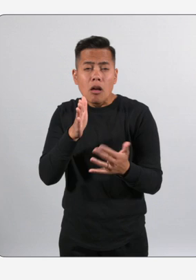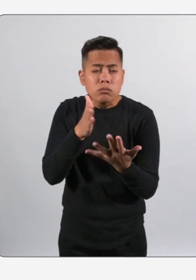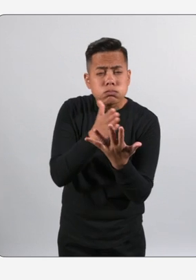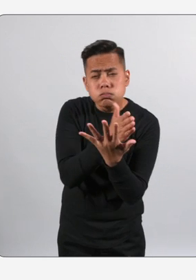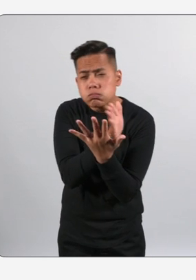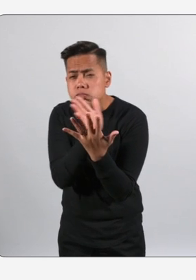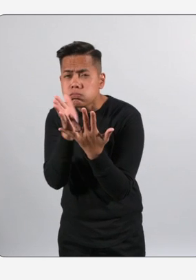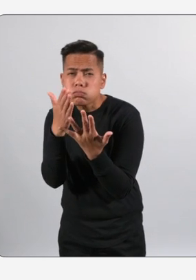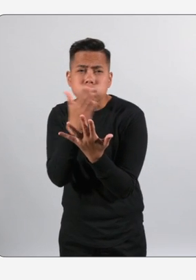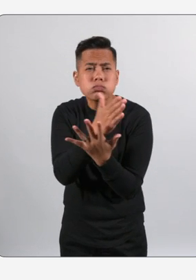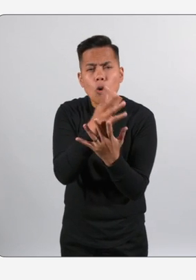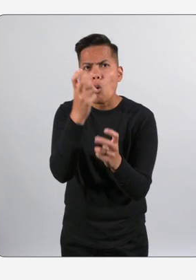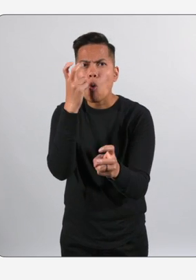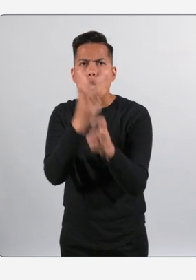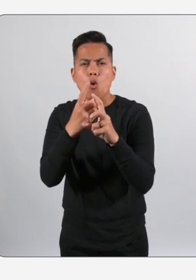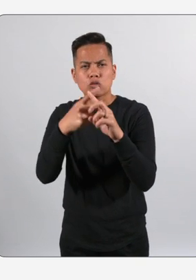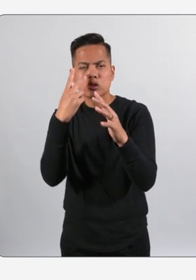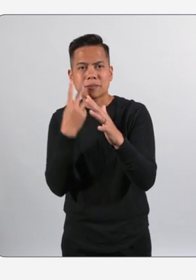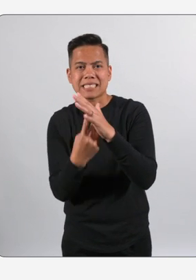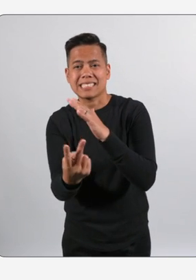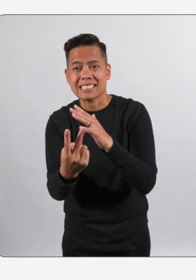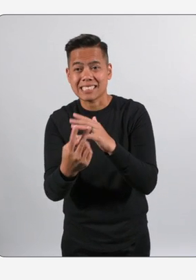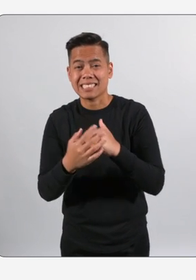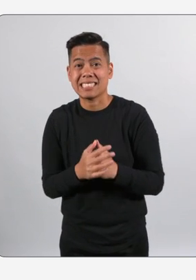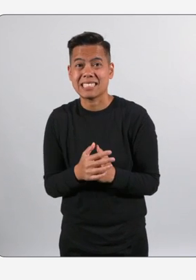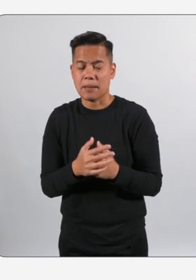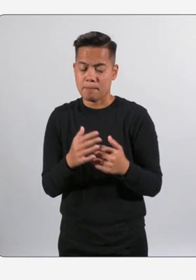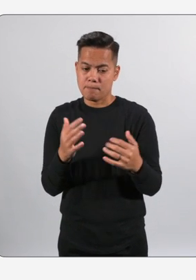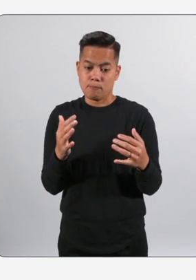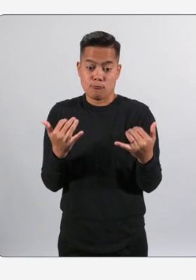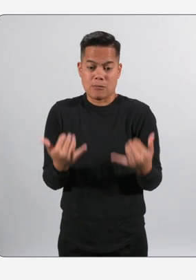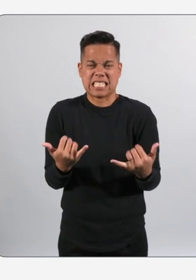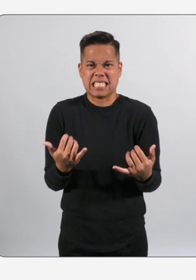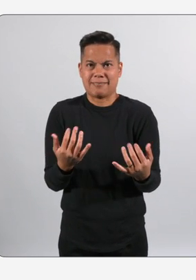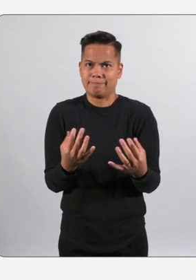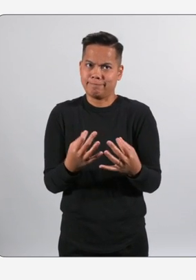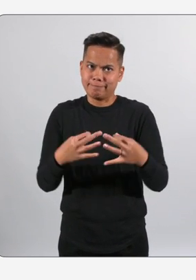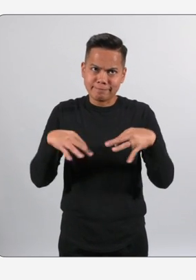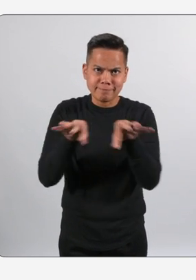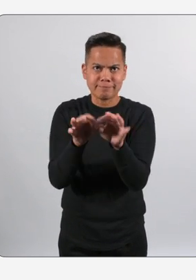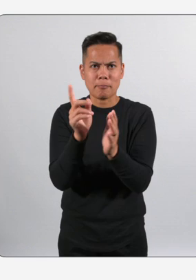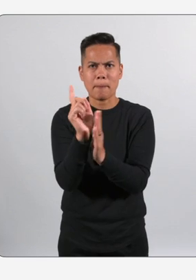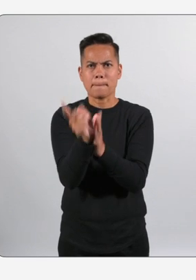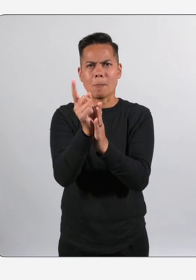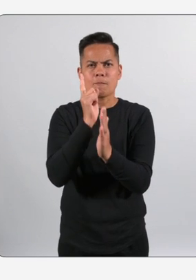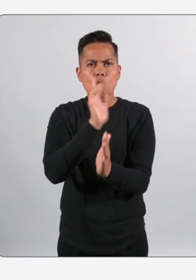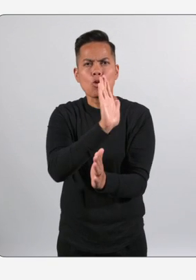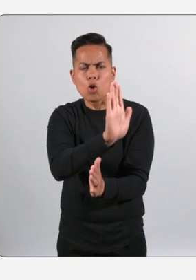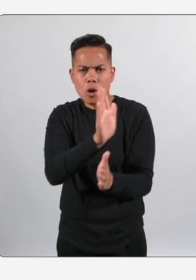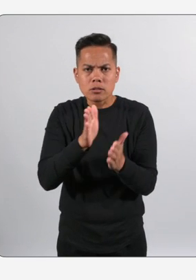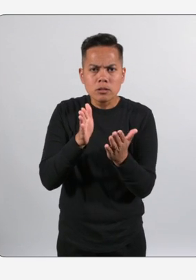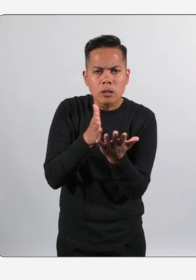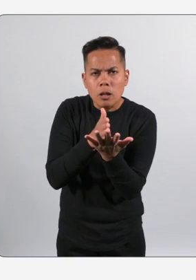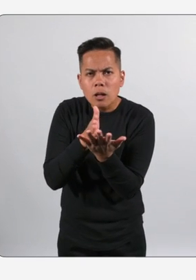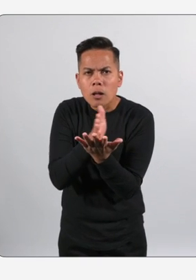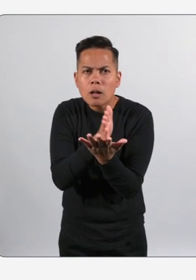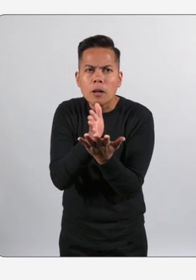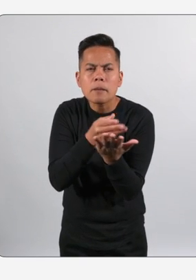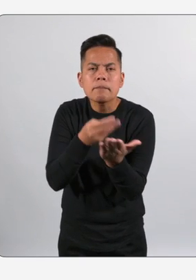To be present at those key moments on all of those paths to purchase, campaigns can be set up from the start to be truly